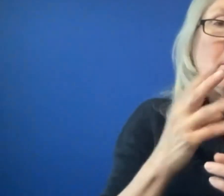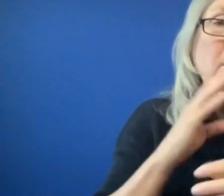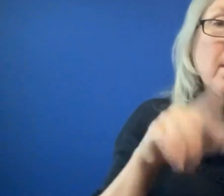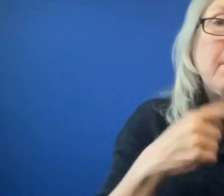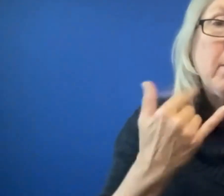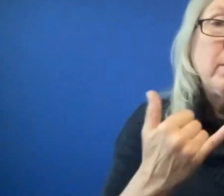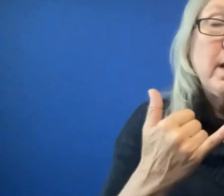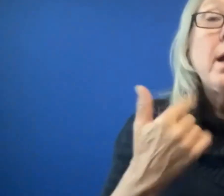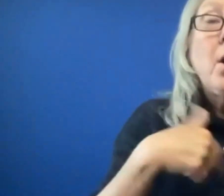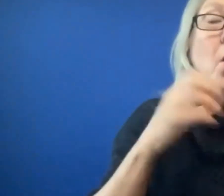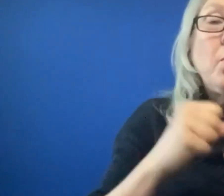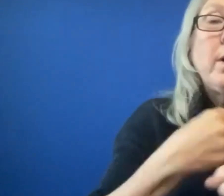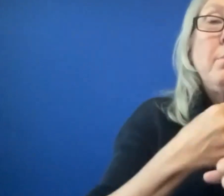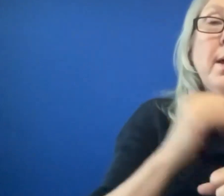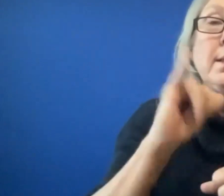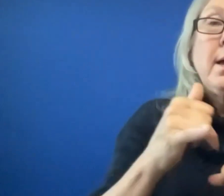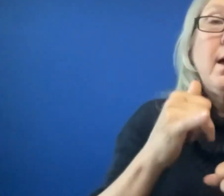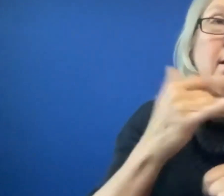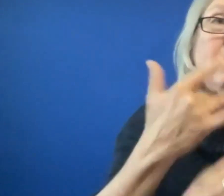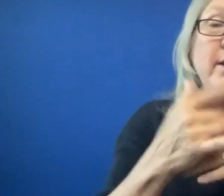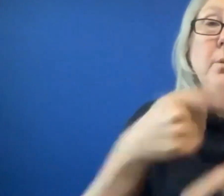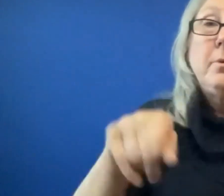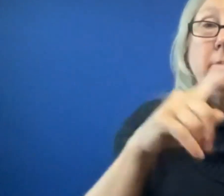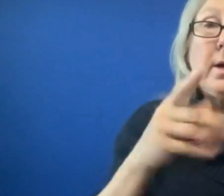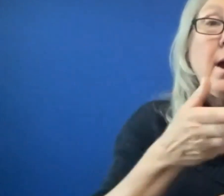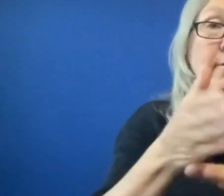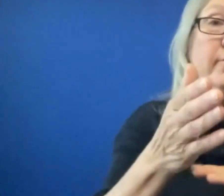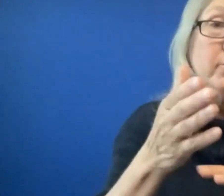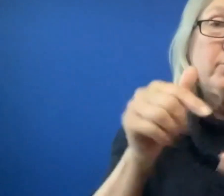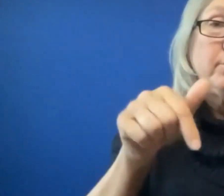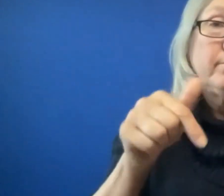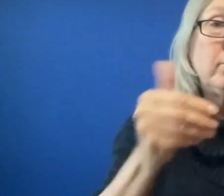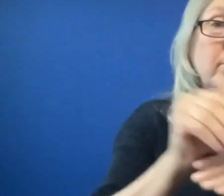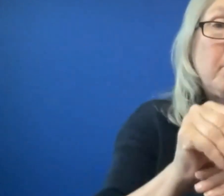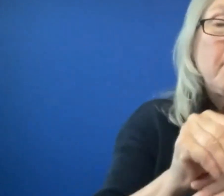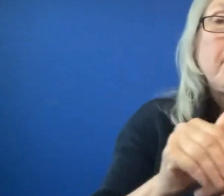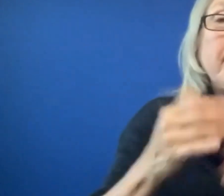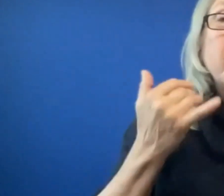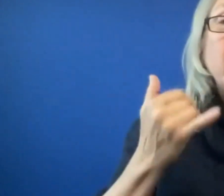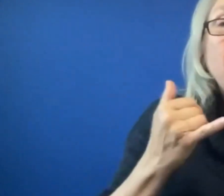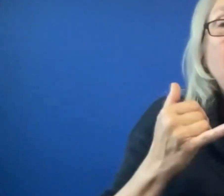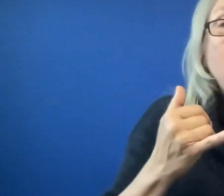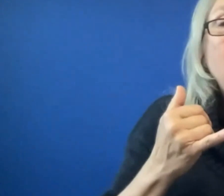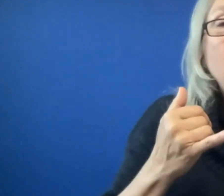like after today. And now, we're going to hear a little bit about what we are terming